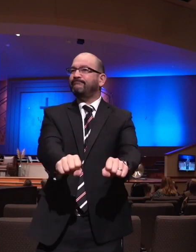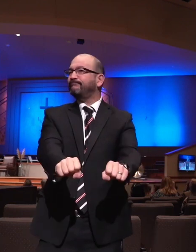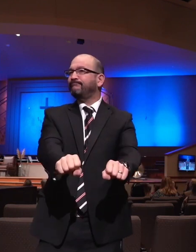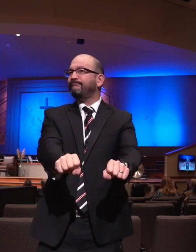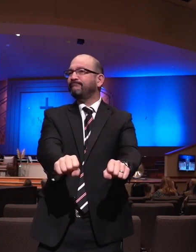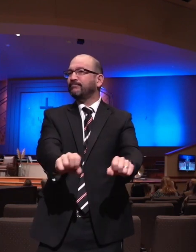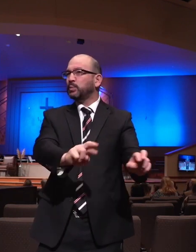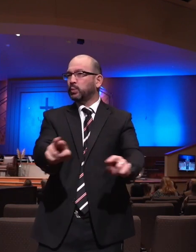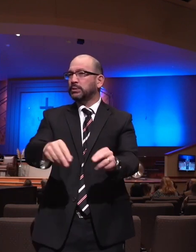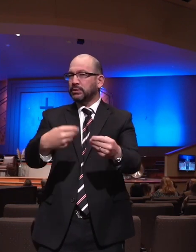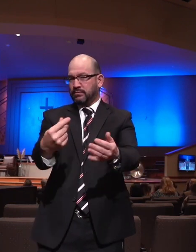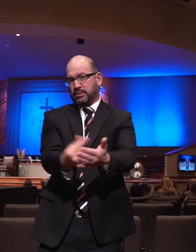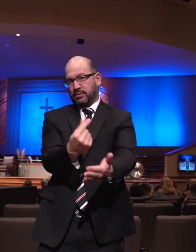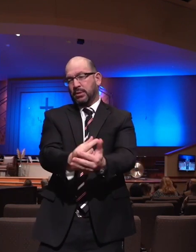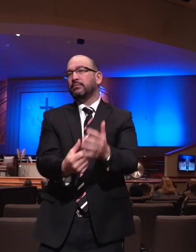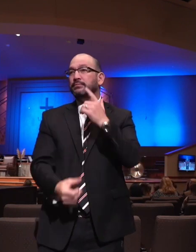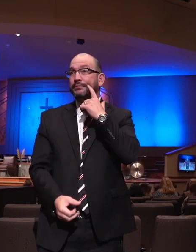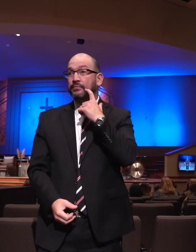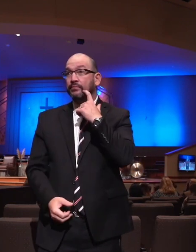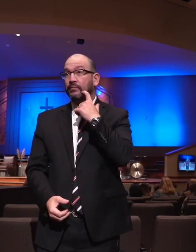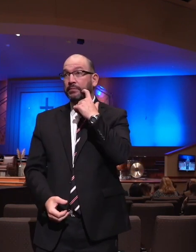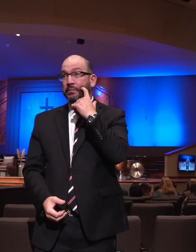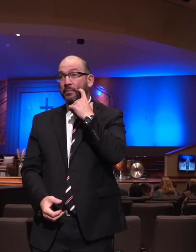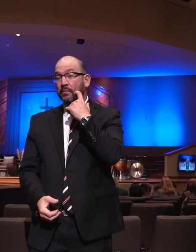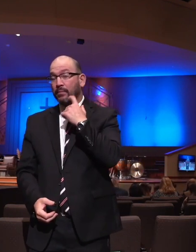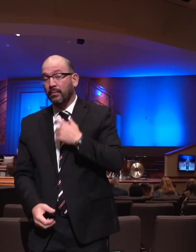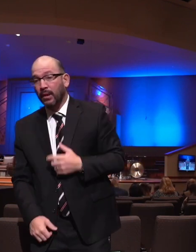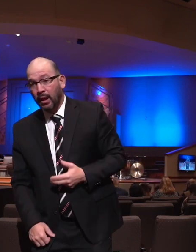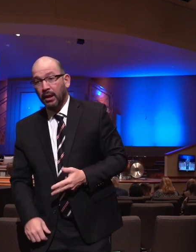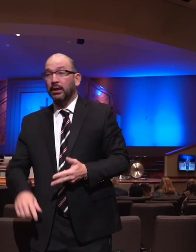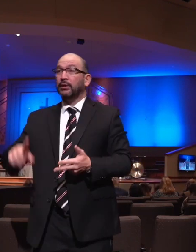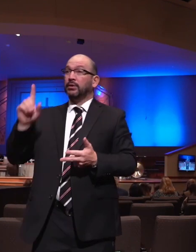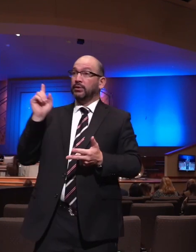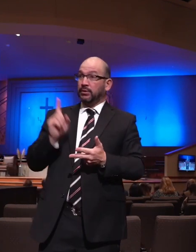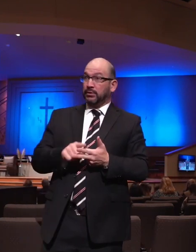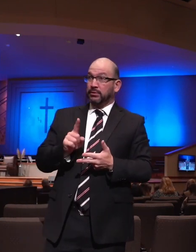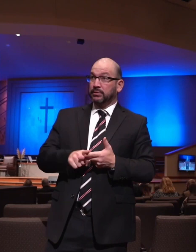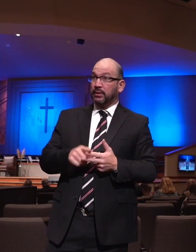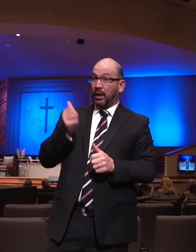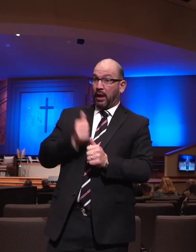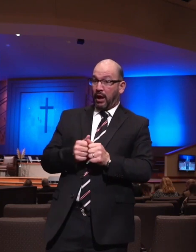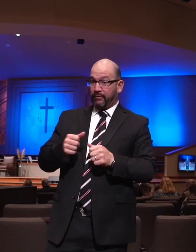trip number two every obstacle can become an opportunity